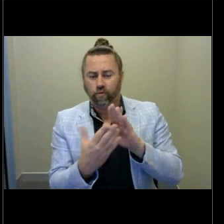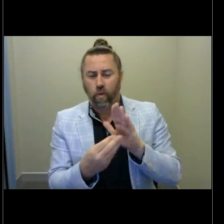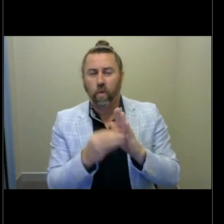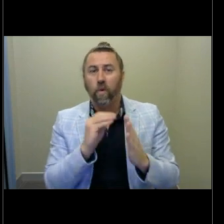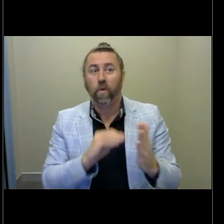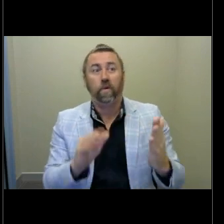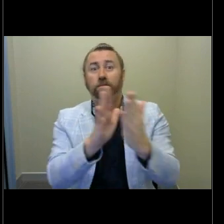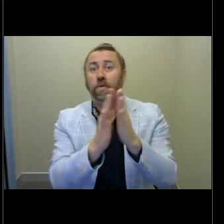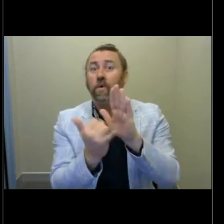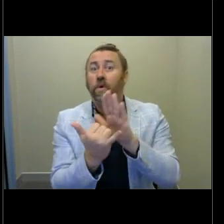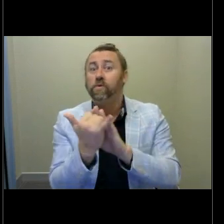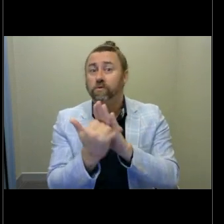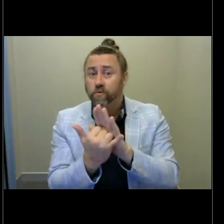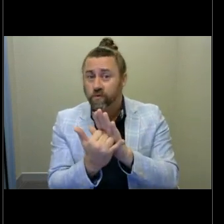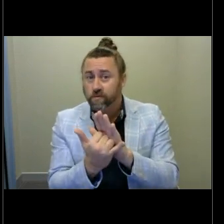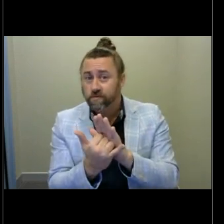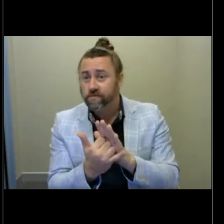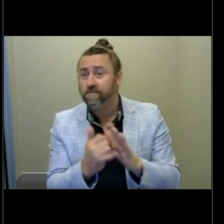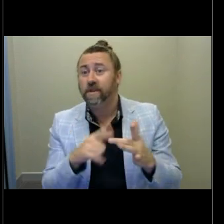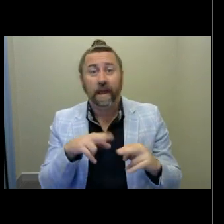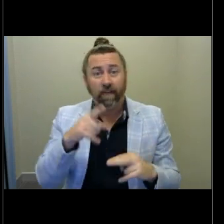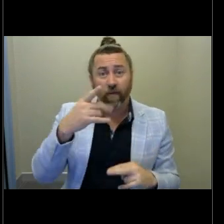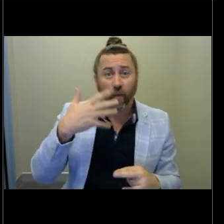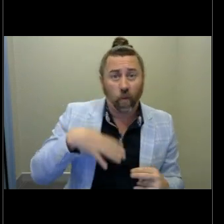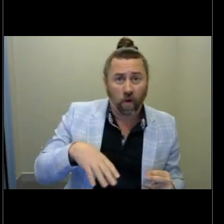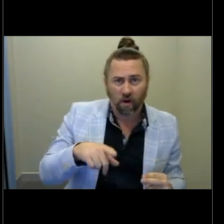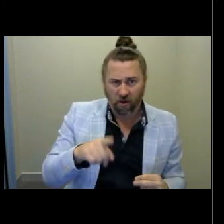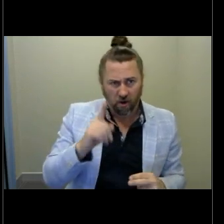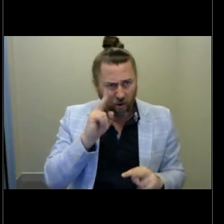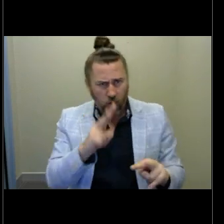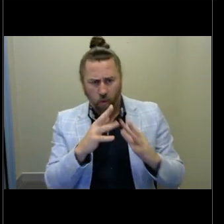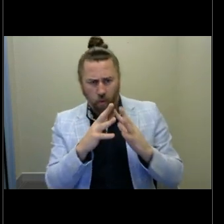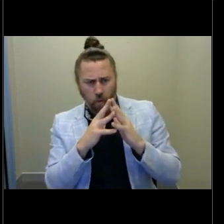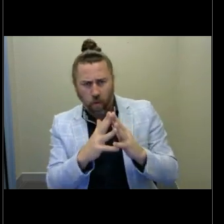If anybody is planning on sharing this with any of their colleagues or using it as a training